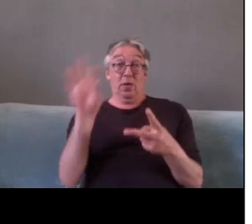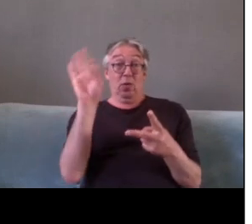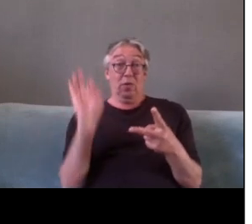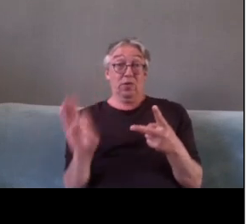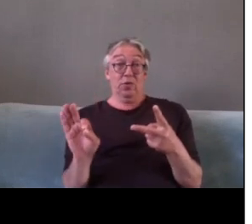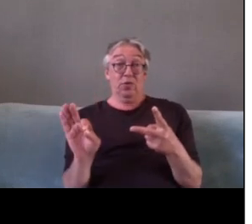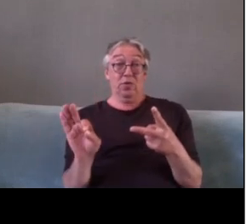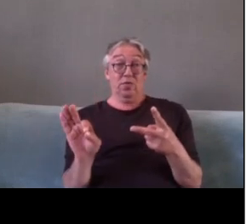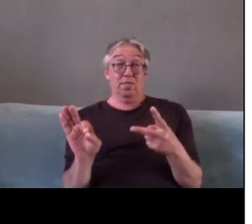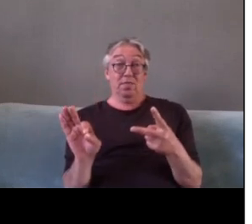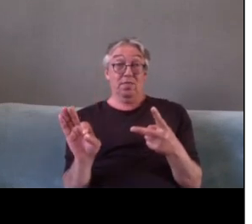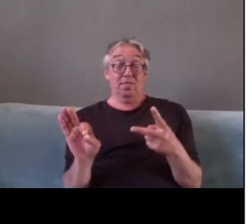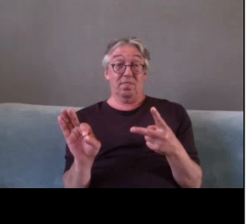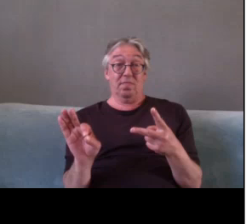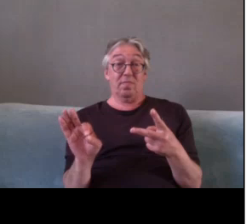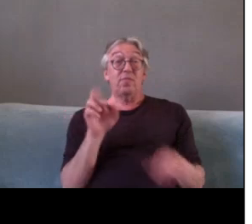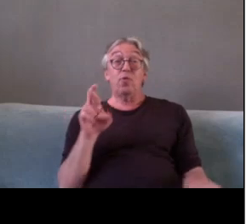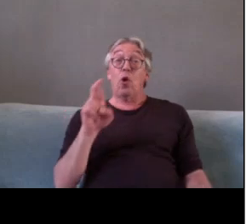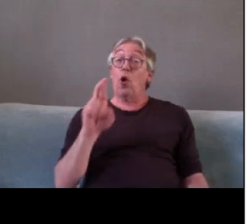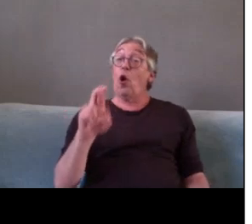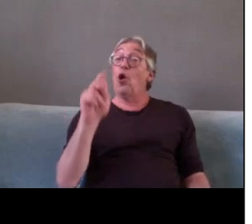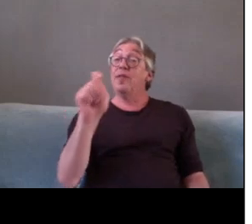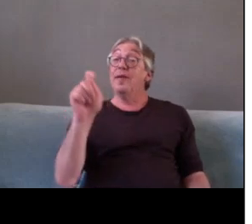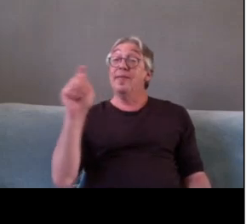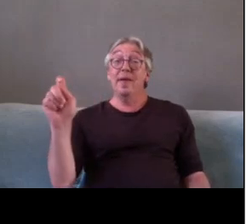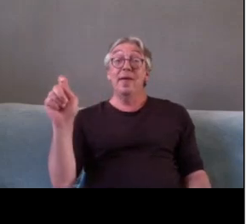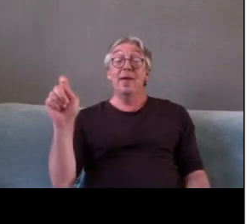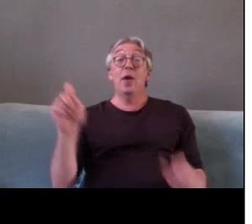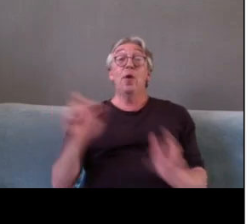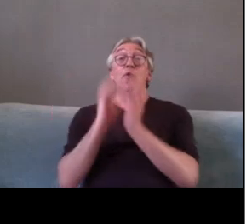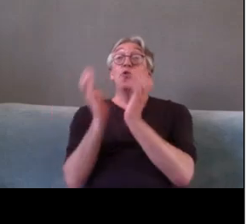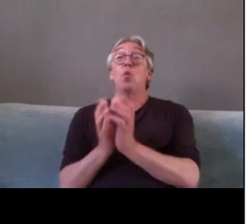for real-time text, total conversation and nonapp-based relay services